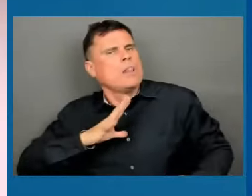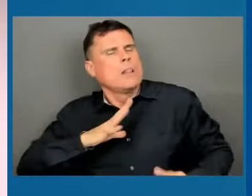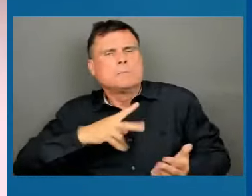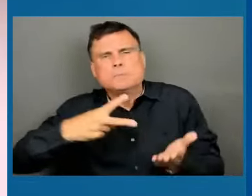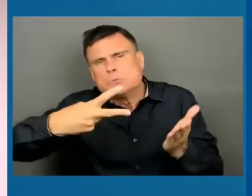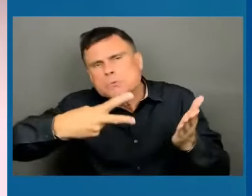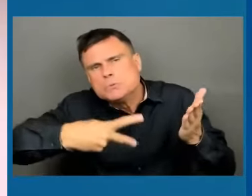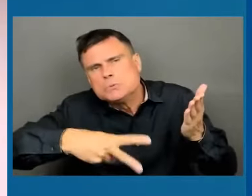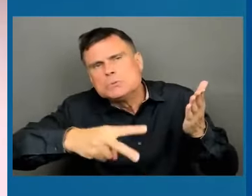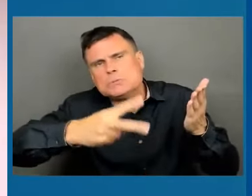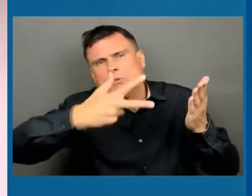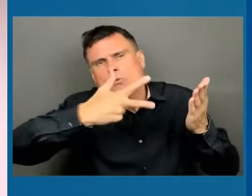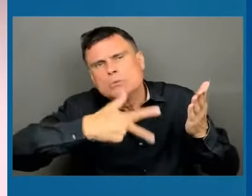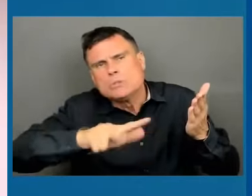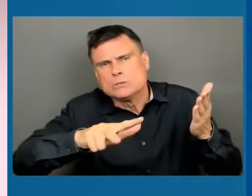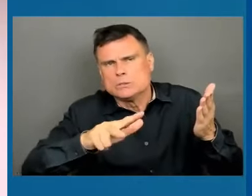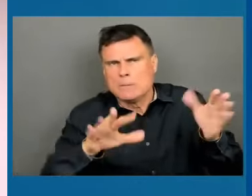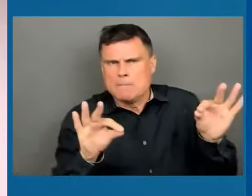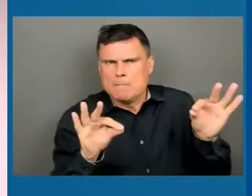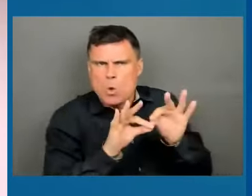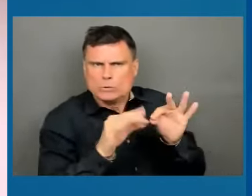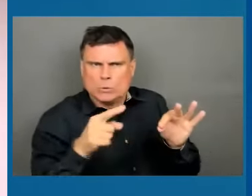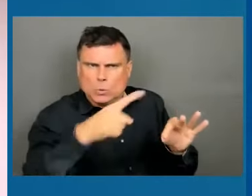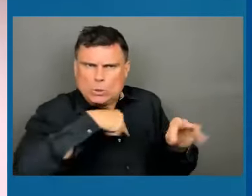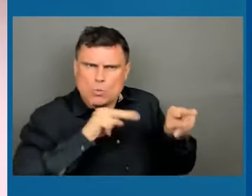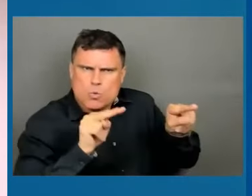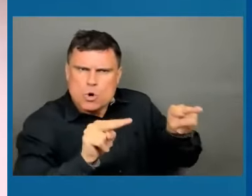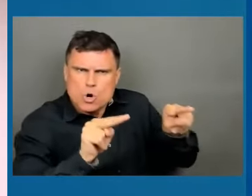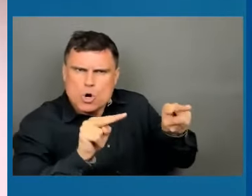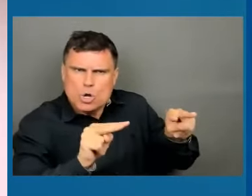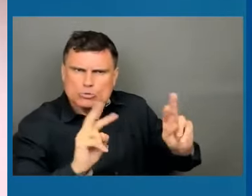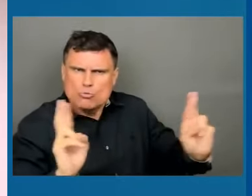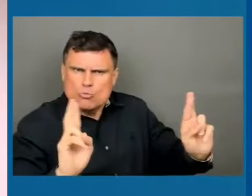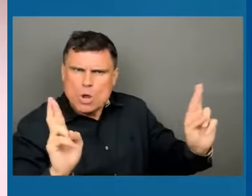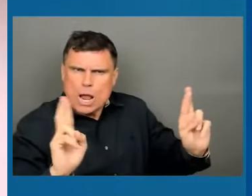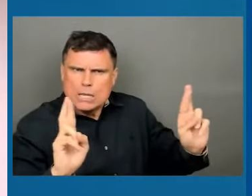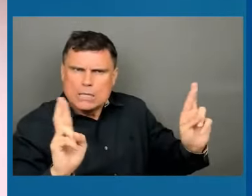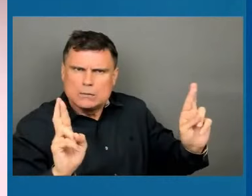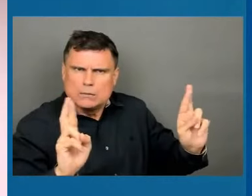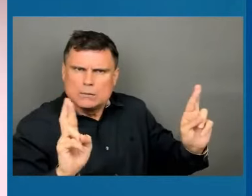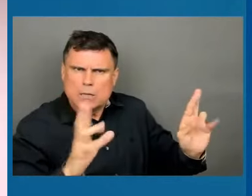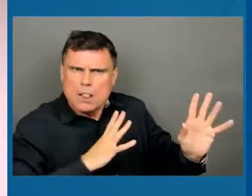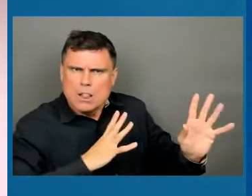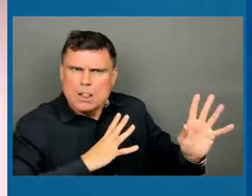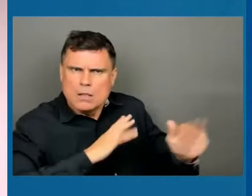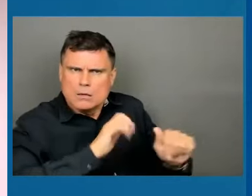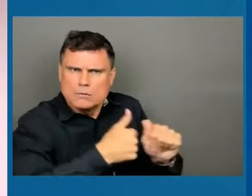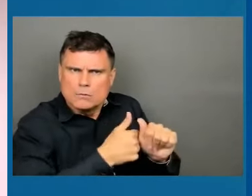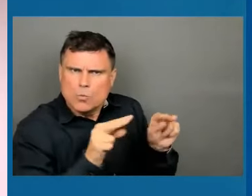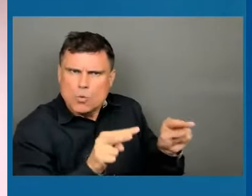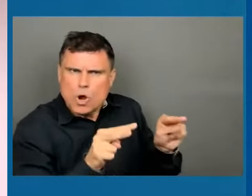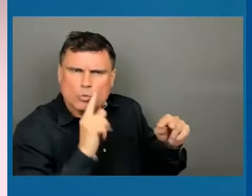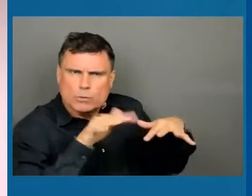time. Our next question comes from Gordon Vancouver sun. Please go ahead.